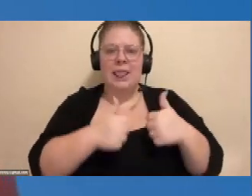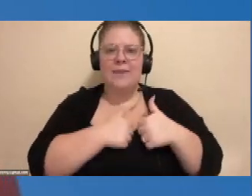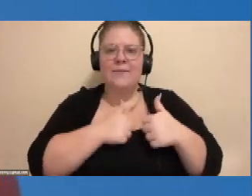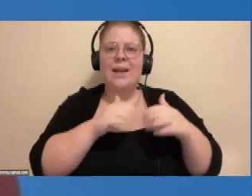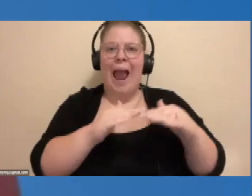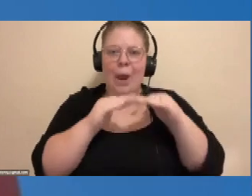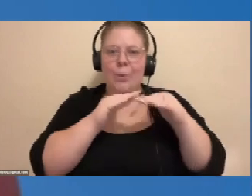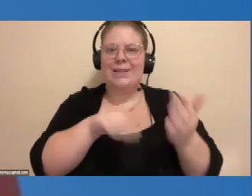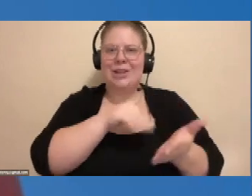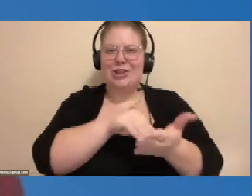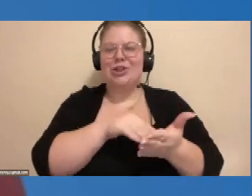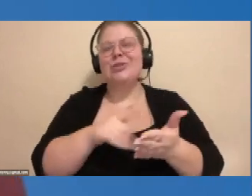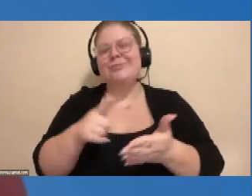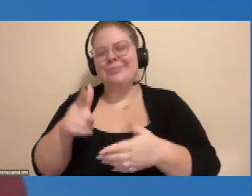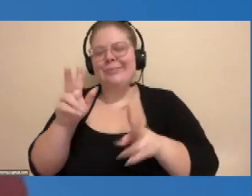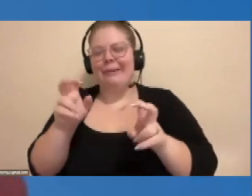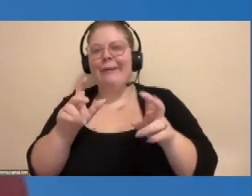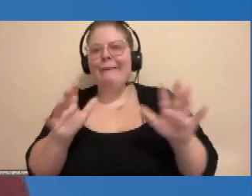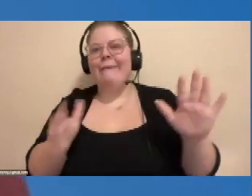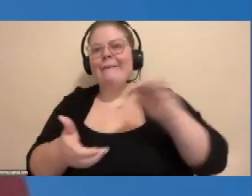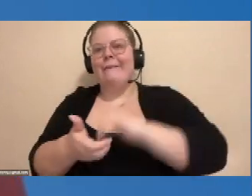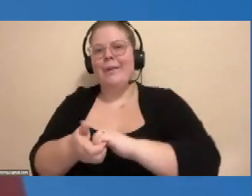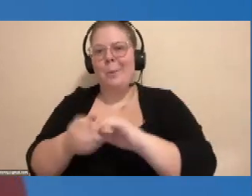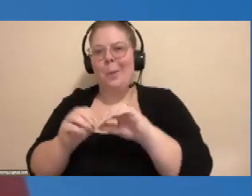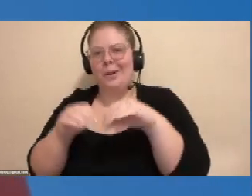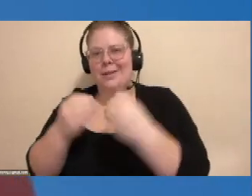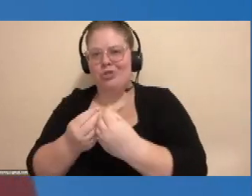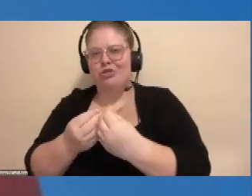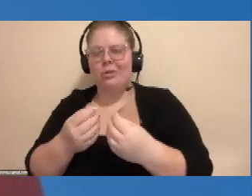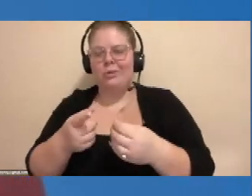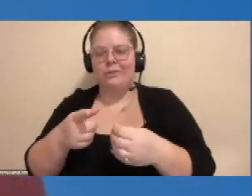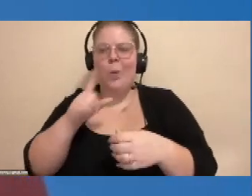is going to be doing to drill down and understand